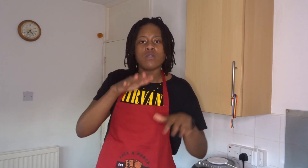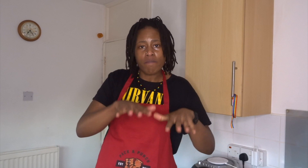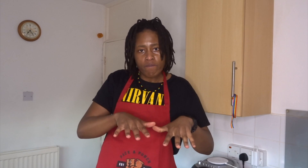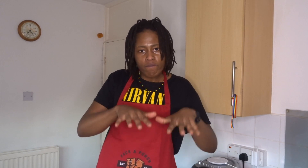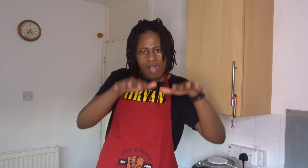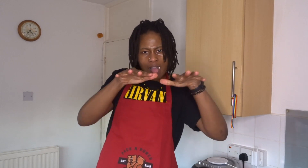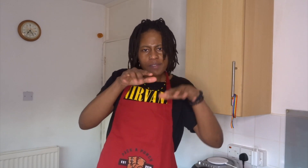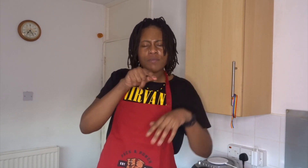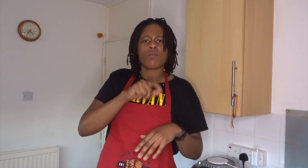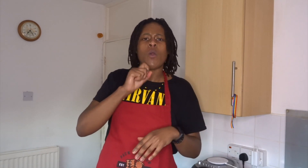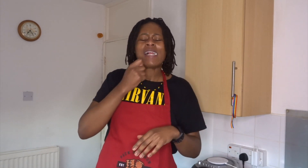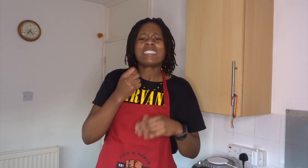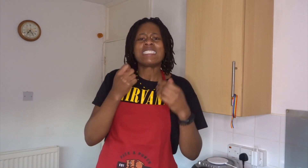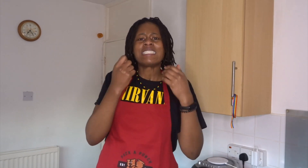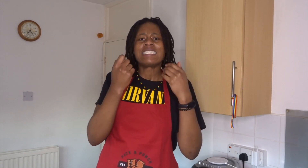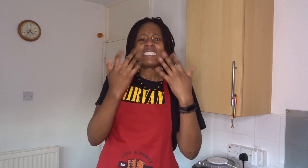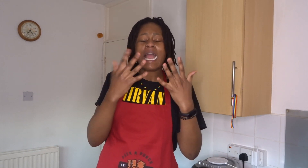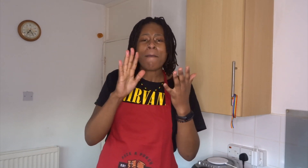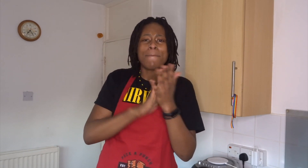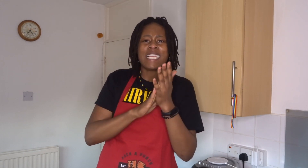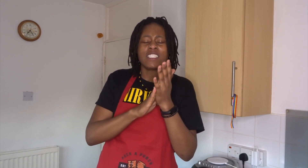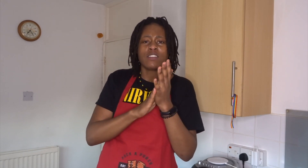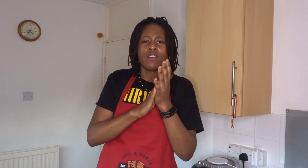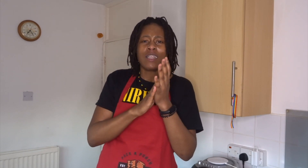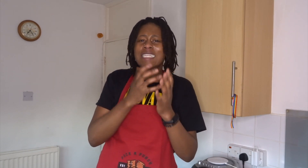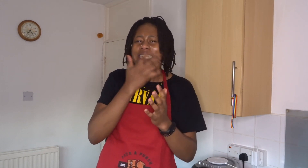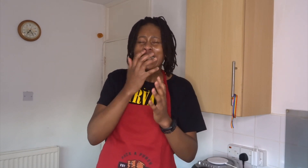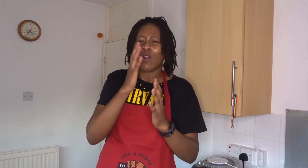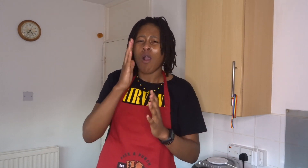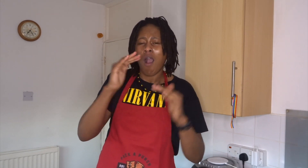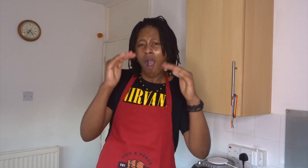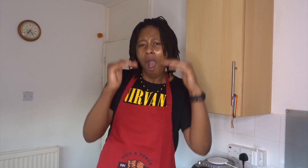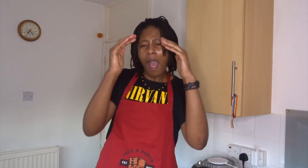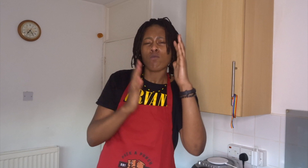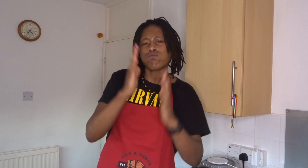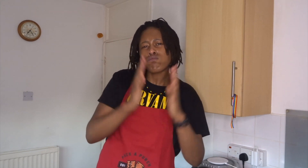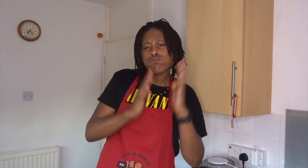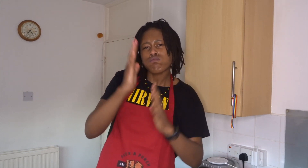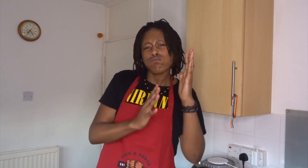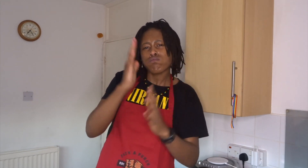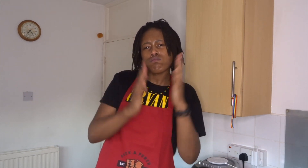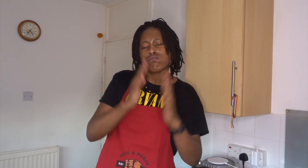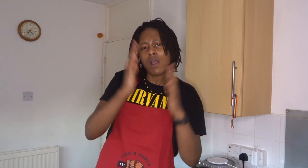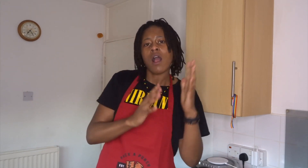So my lentils have been cleaned and are ready for cooking. I will fill the pot with some water